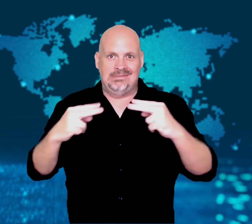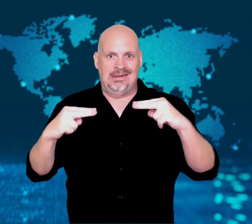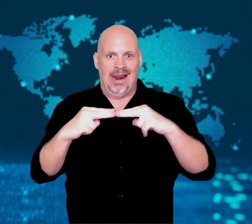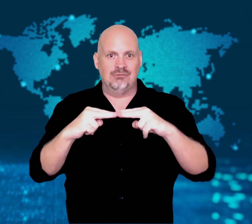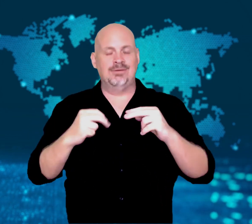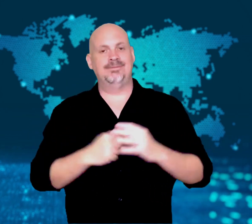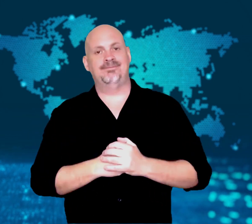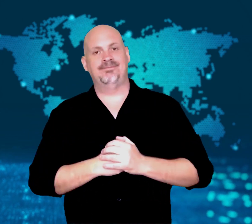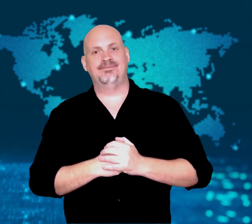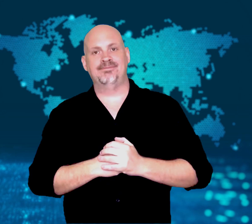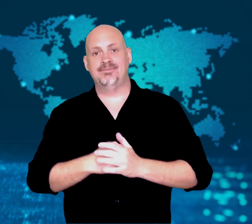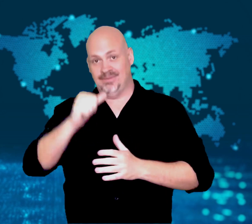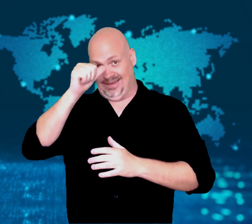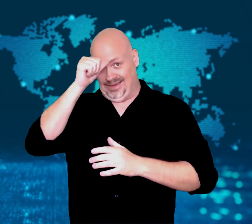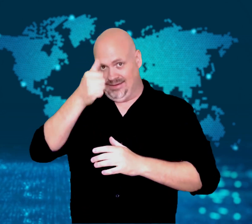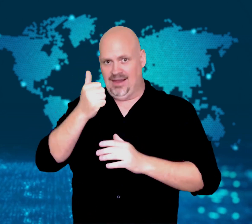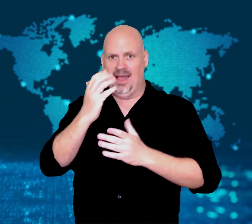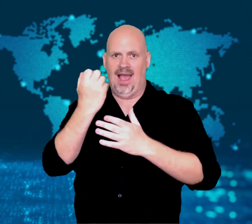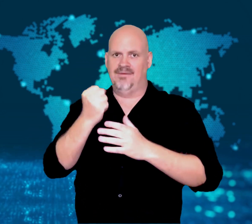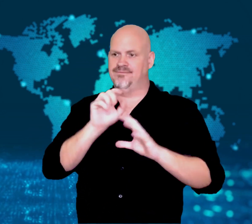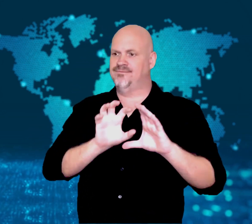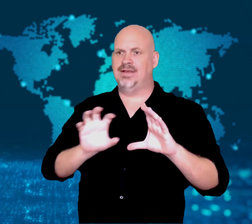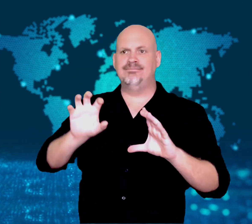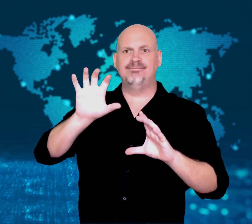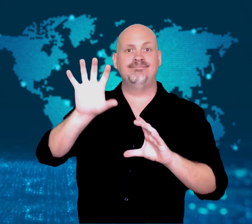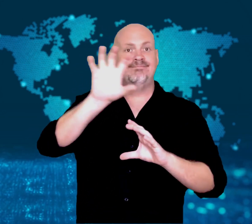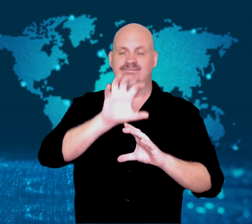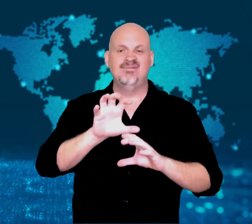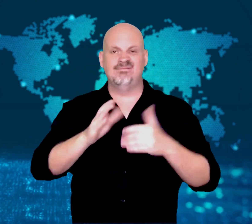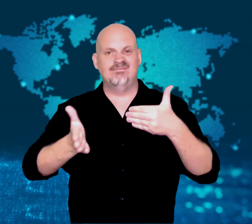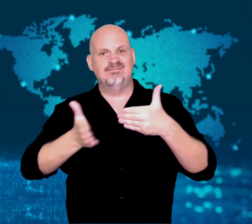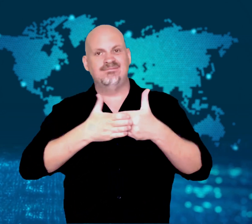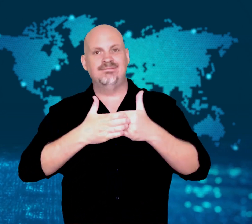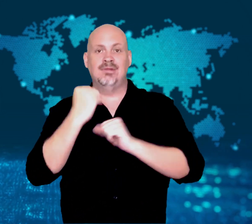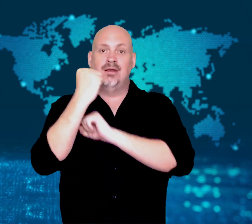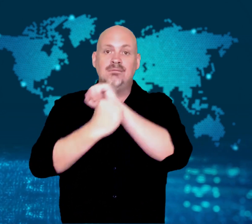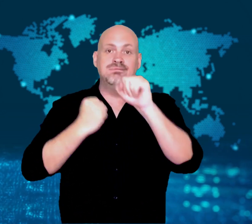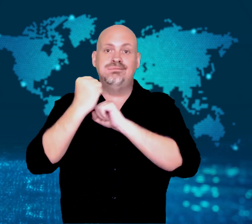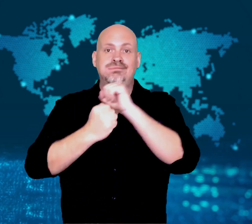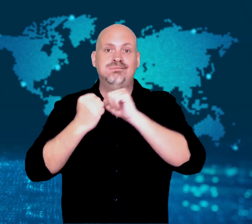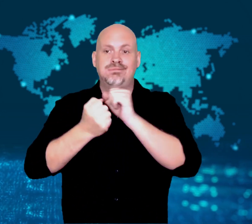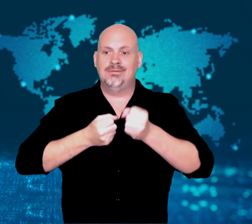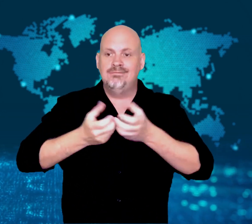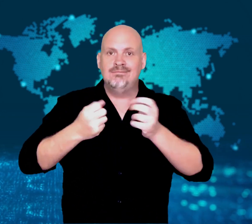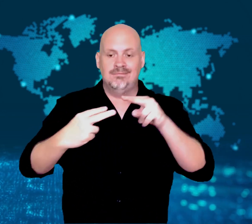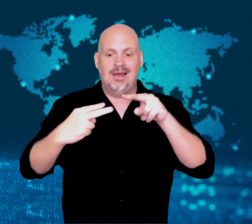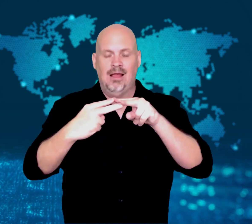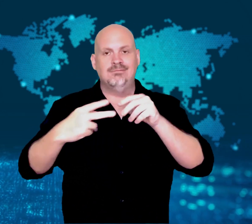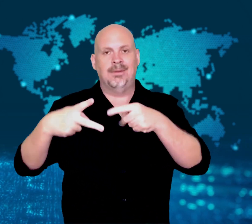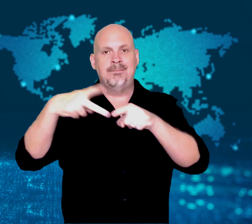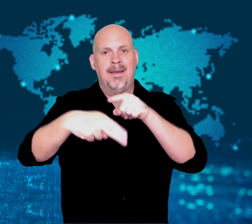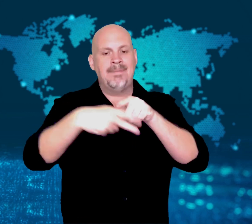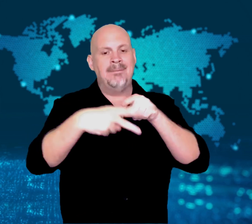passenger trains have needed to be converted to be used for cargo.